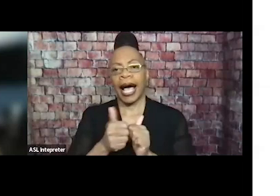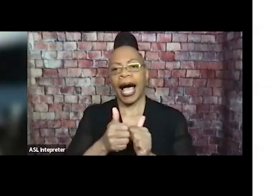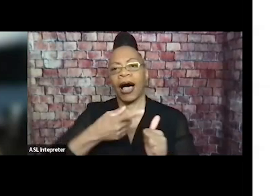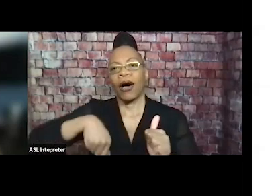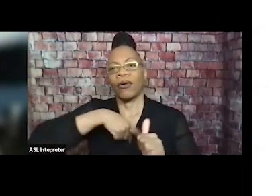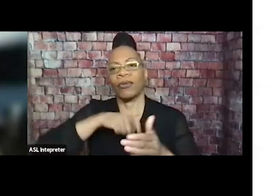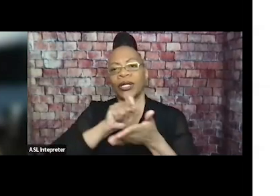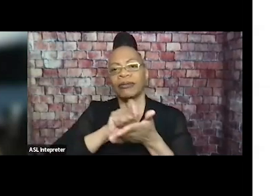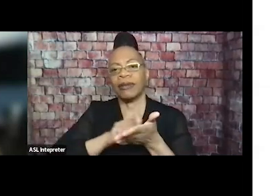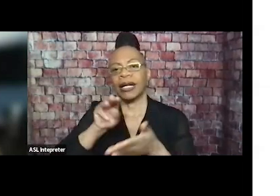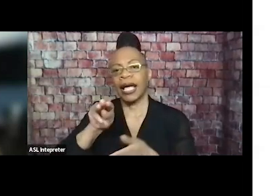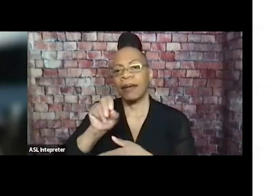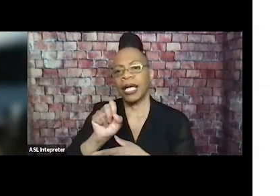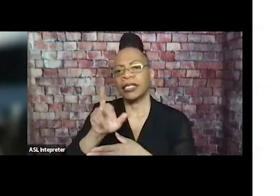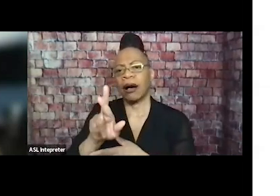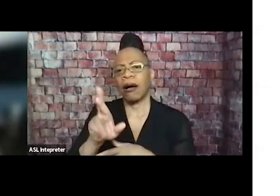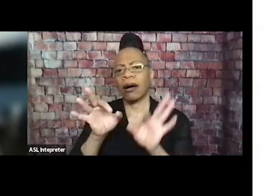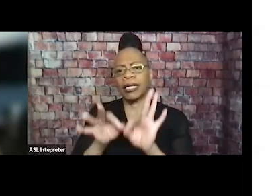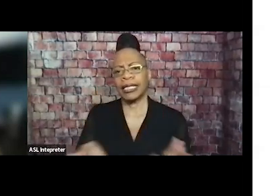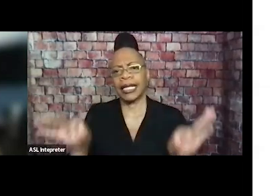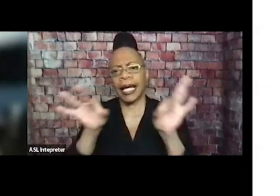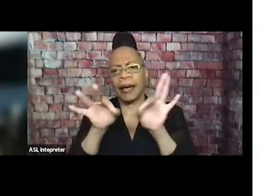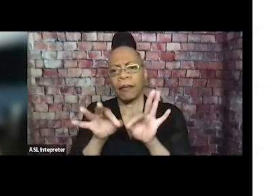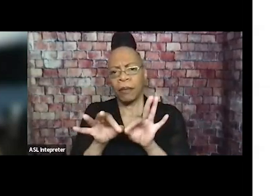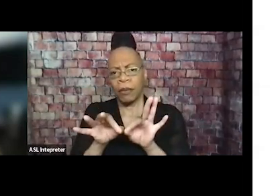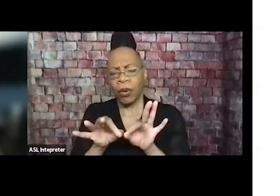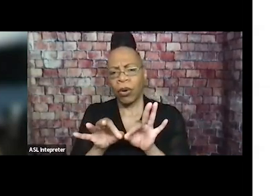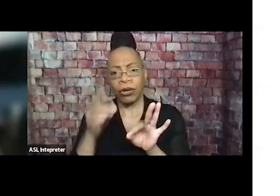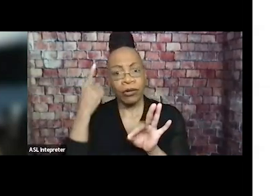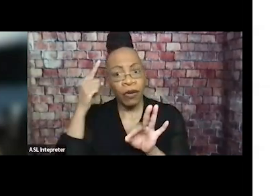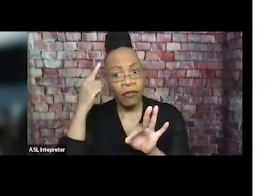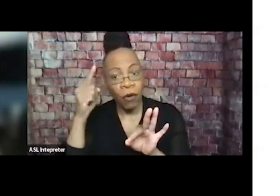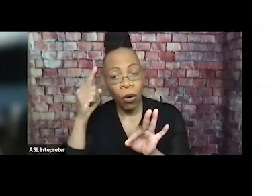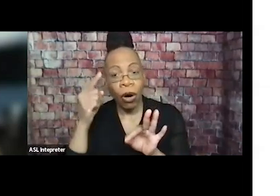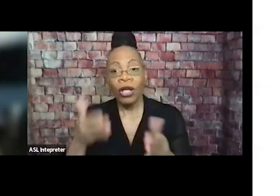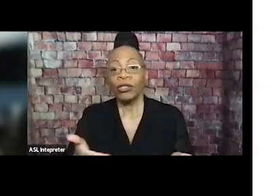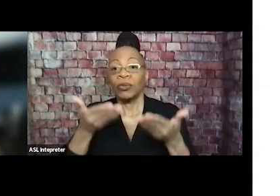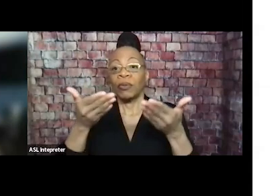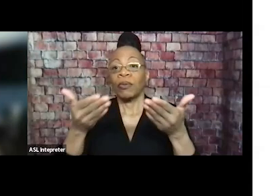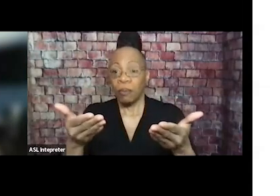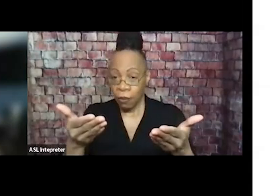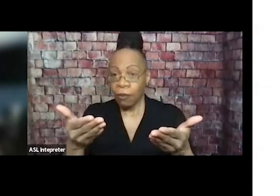in order to promote that respectful language that Abby was just talking about,